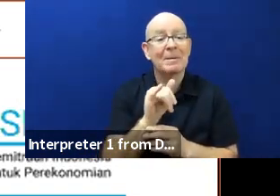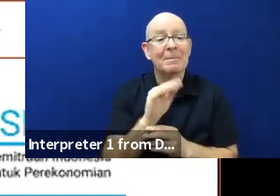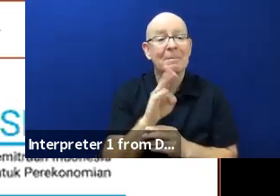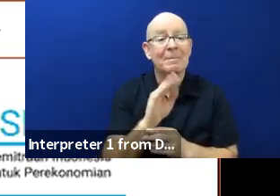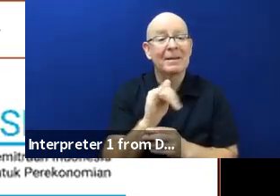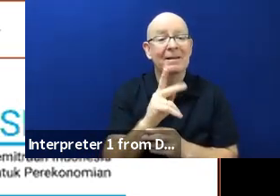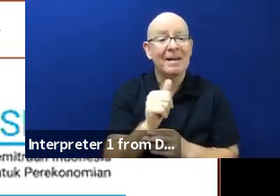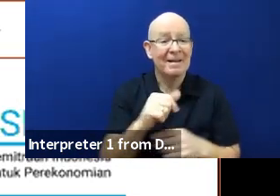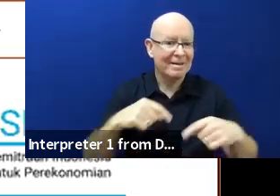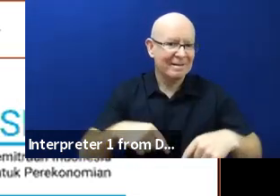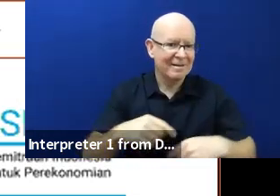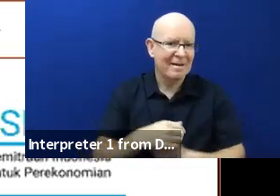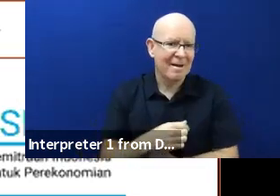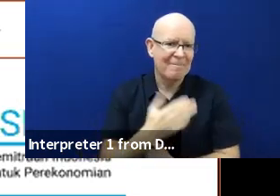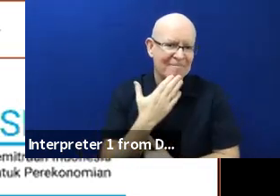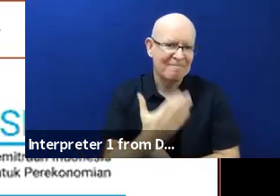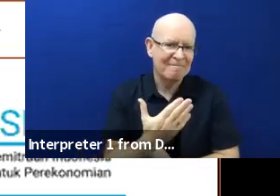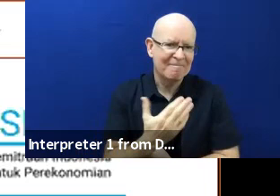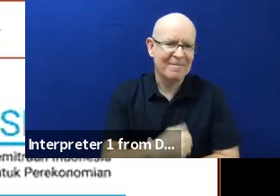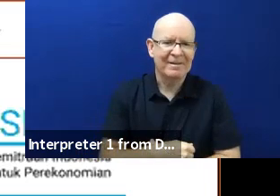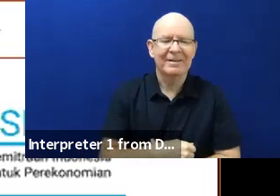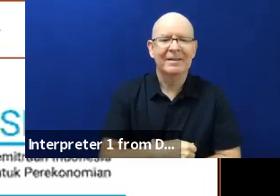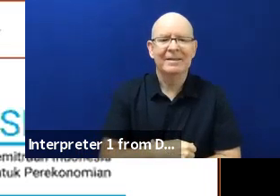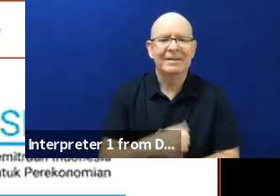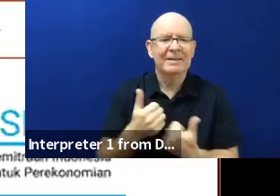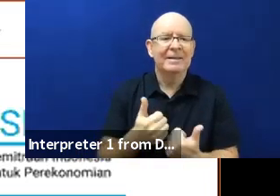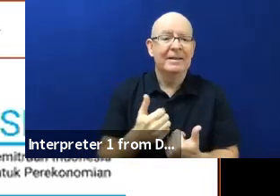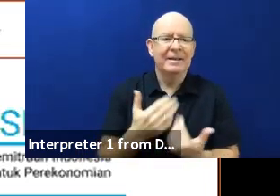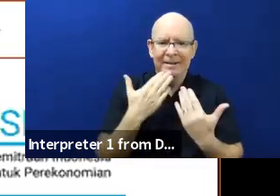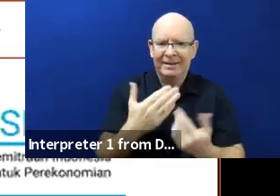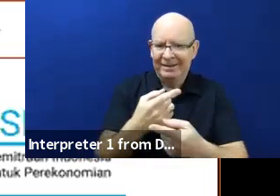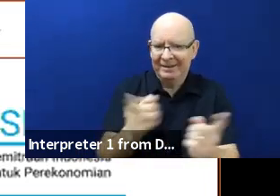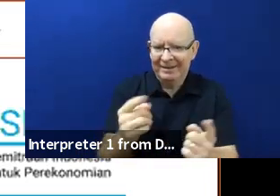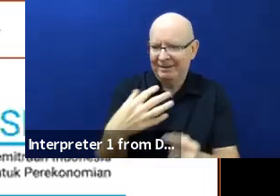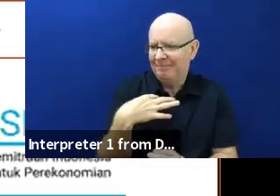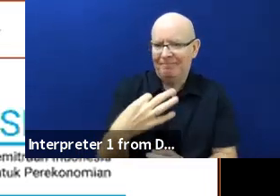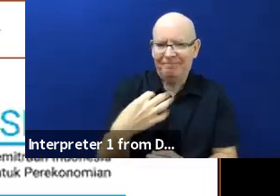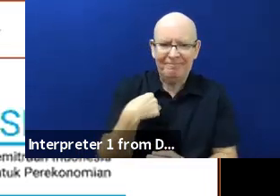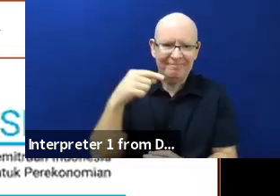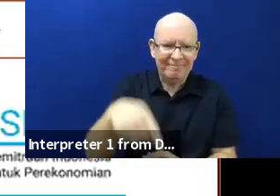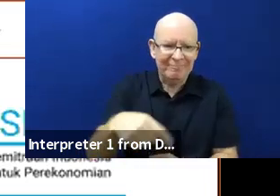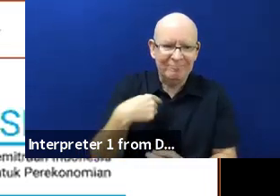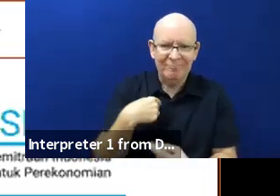doing and to have this opportunity to learn from all of you today too. So, our work is focused